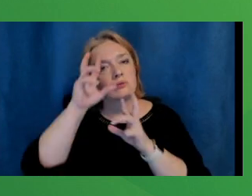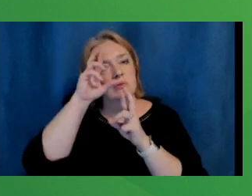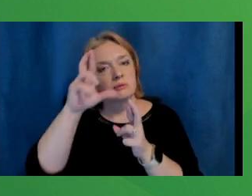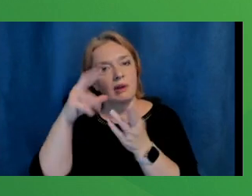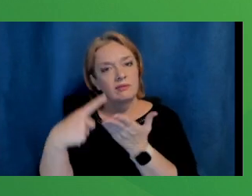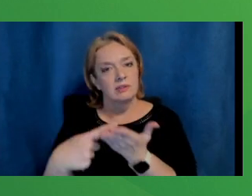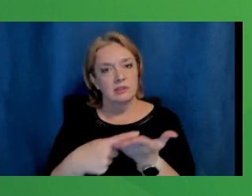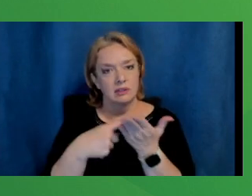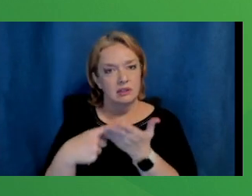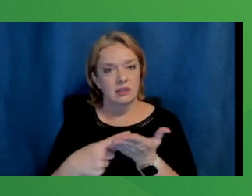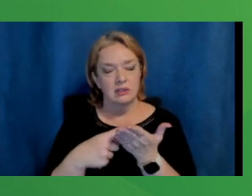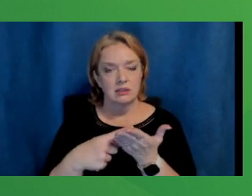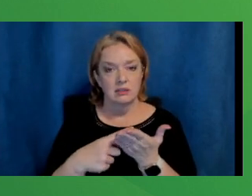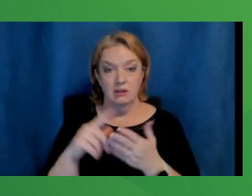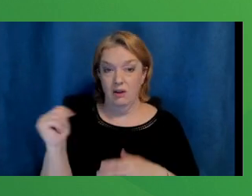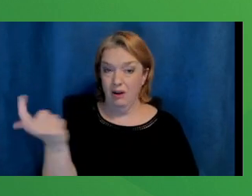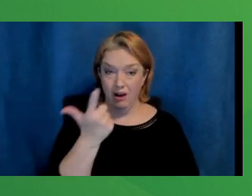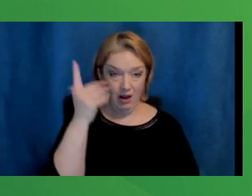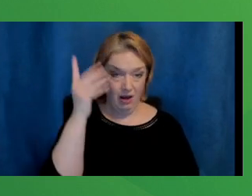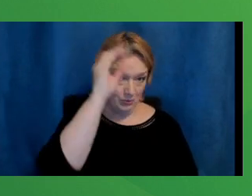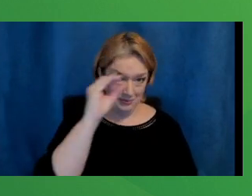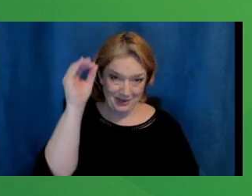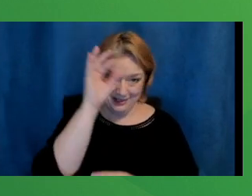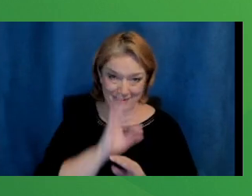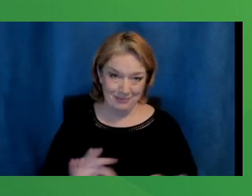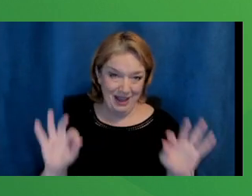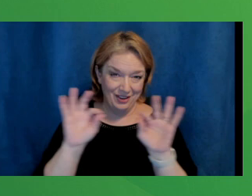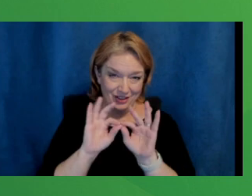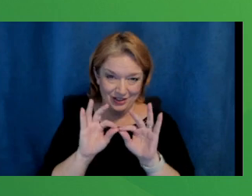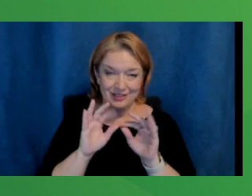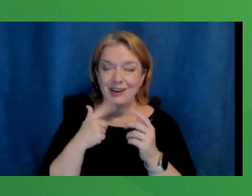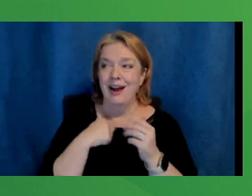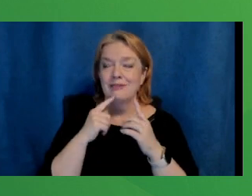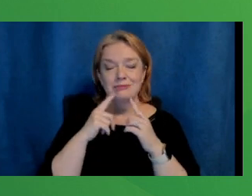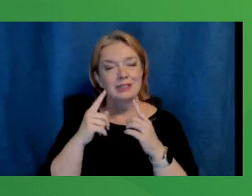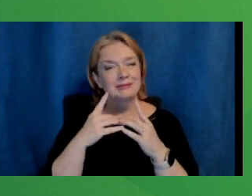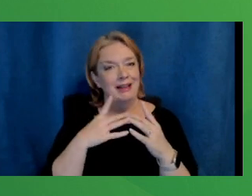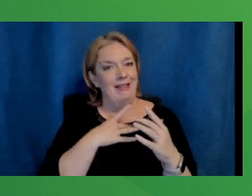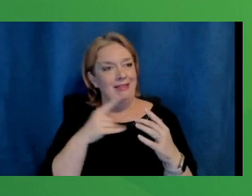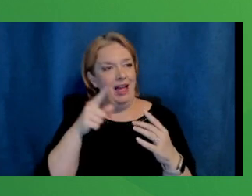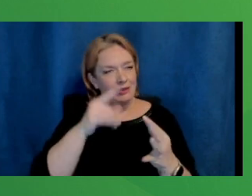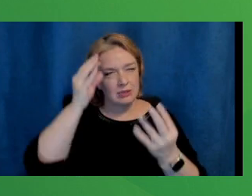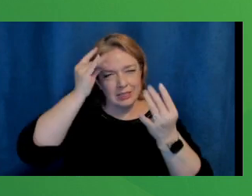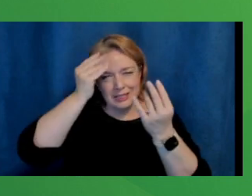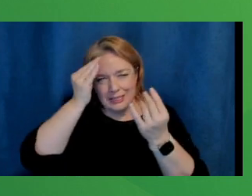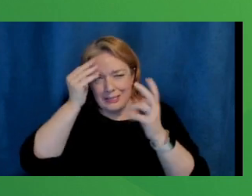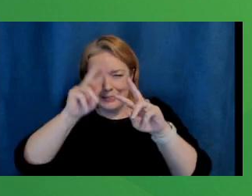opinions matter. I love the critical thinking. However, we must all be respectful and just have